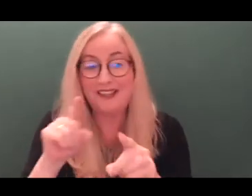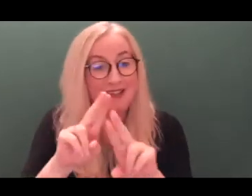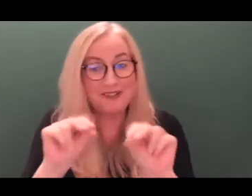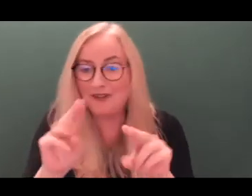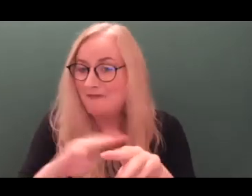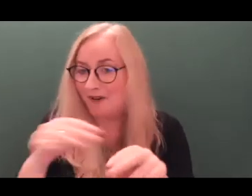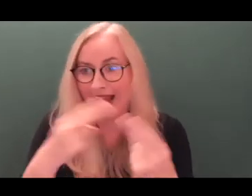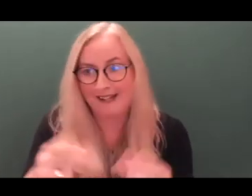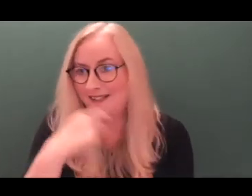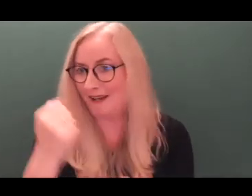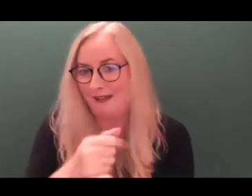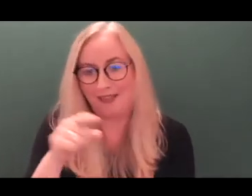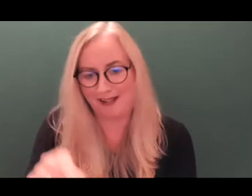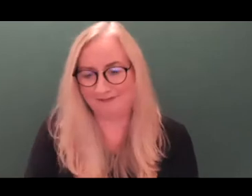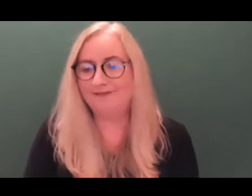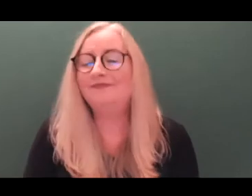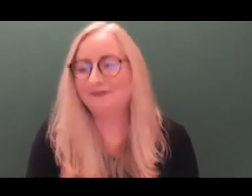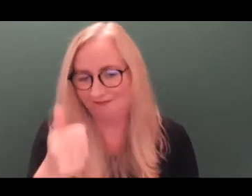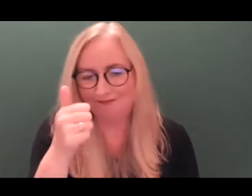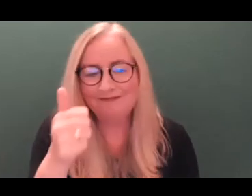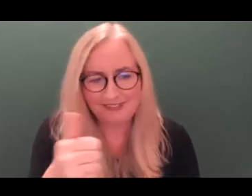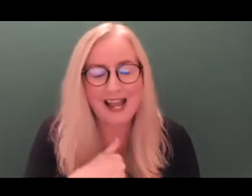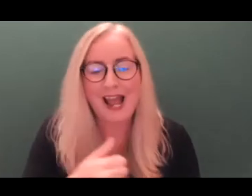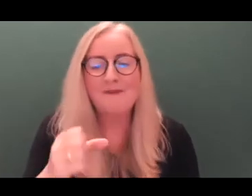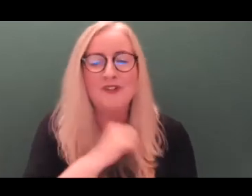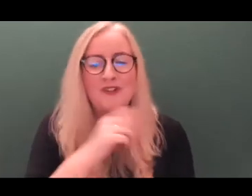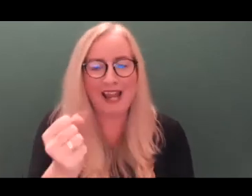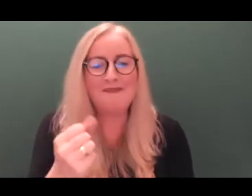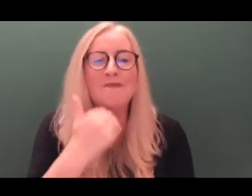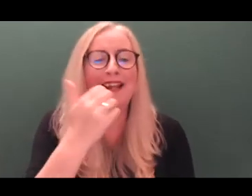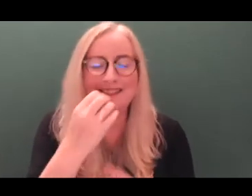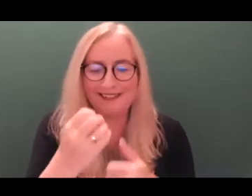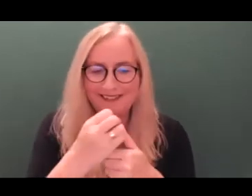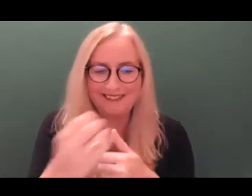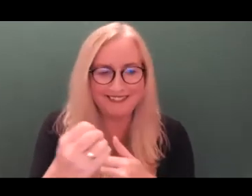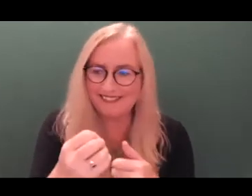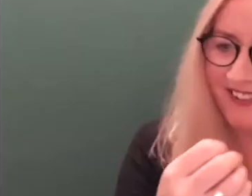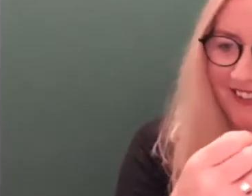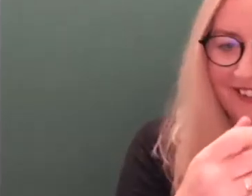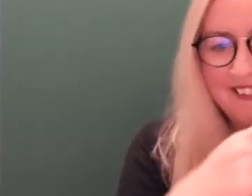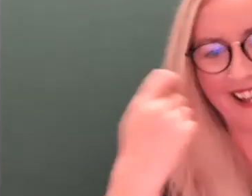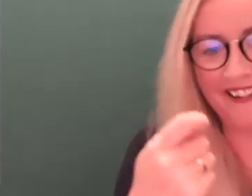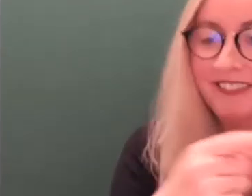: I am sure you will have plenty to say on other points as well. Next then Caoimhe, the